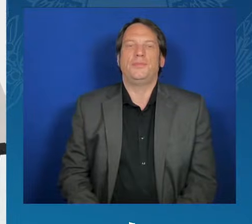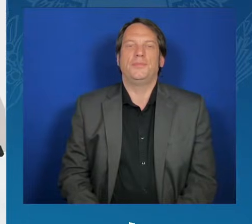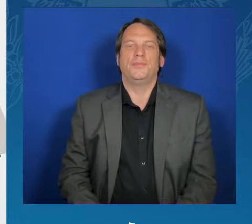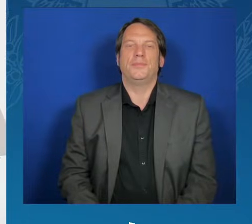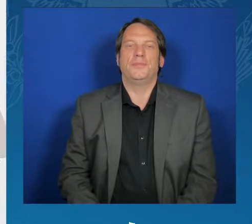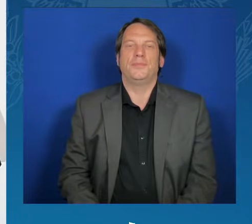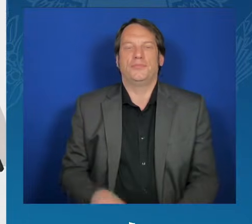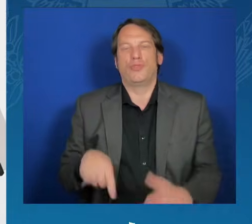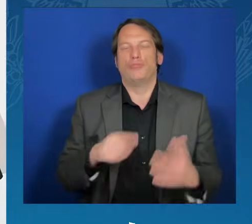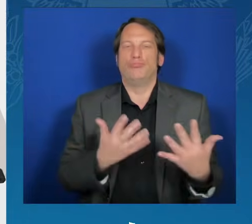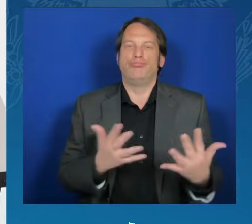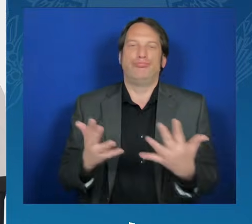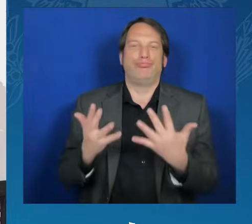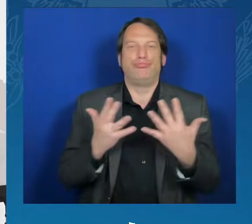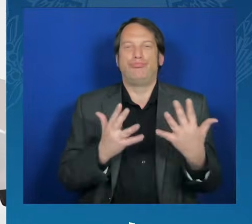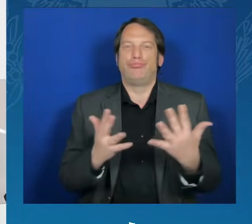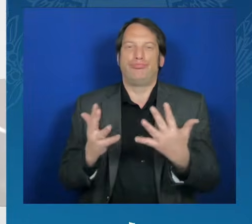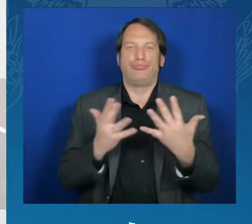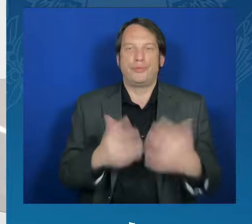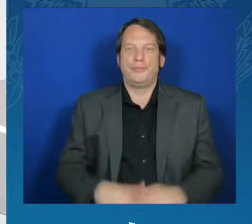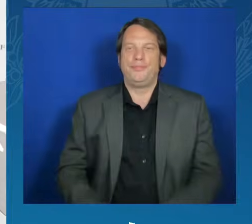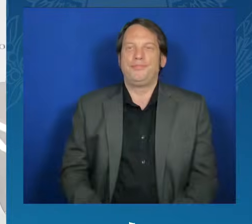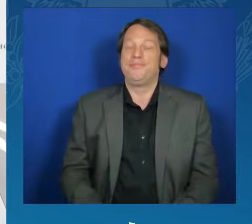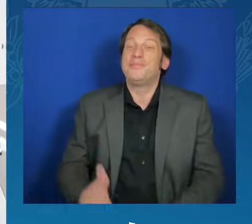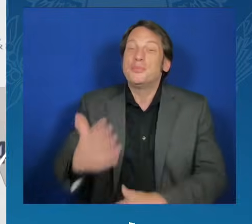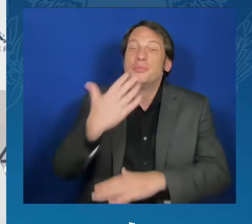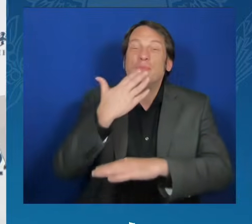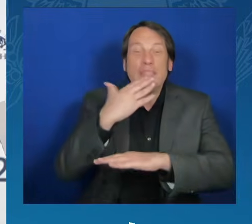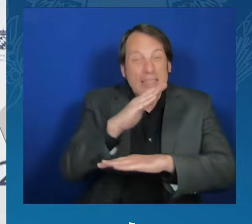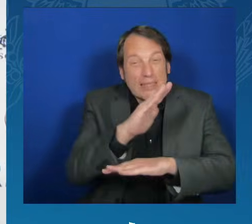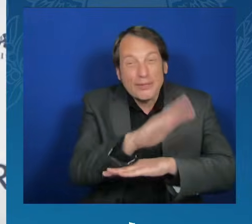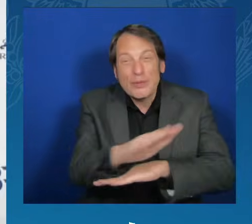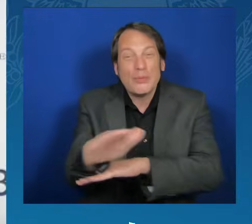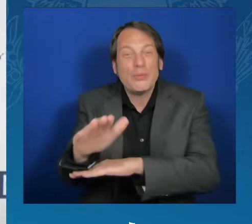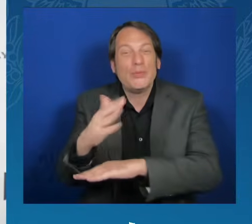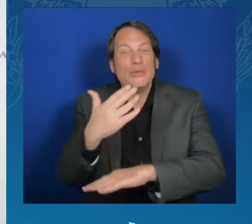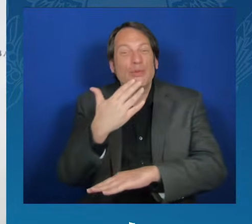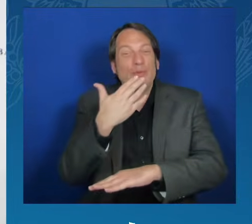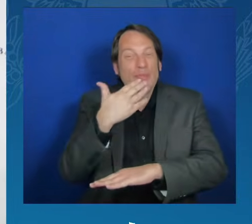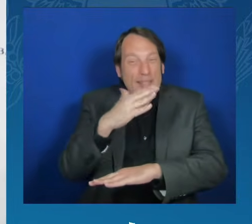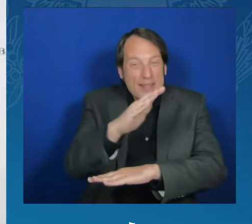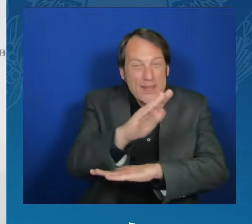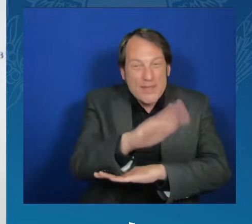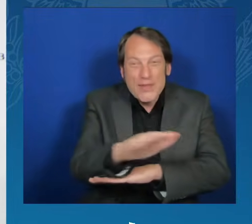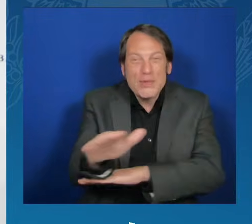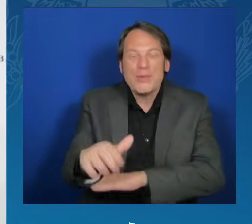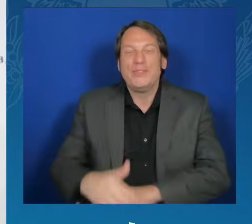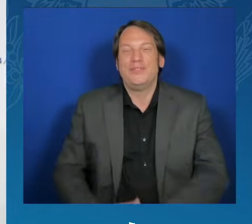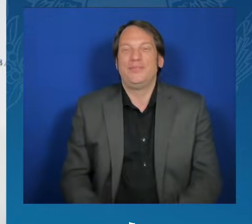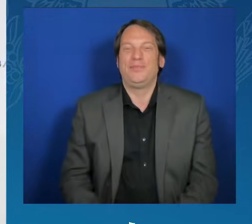Vice President Harris: Good afternoon. Good afternoon. Thank you, thank you.